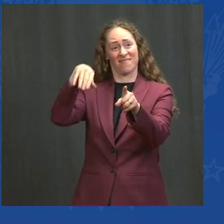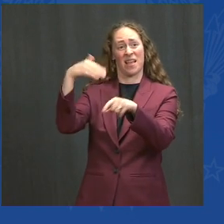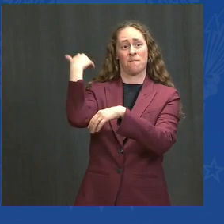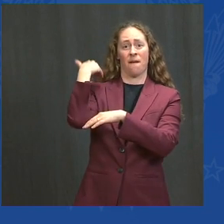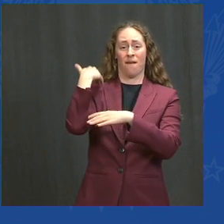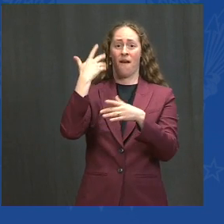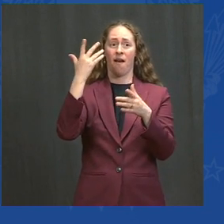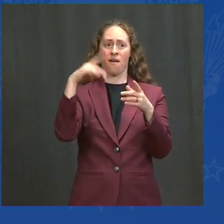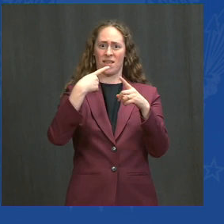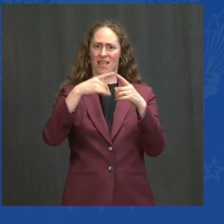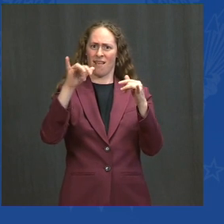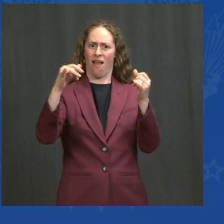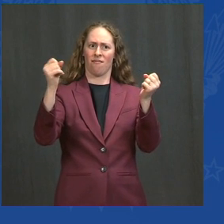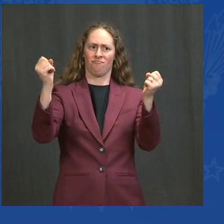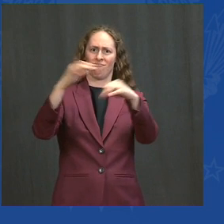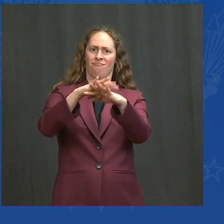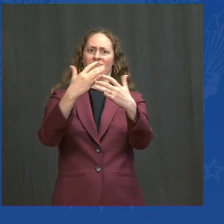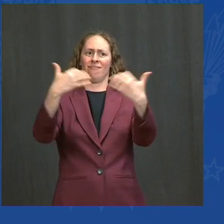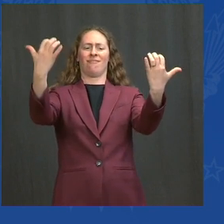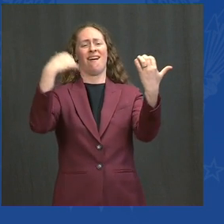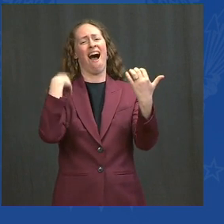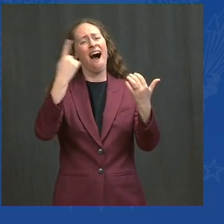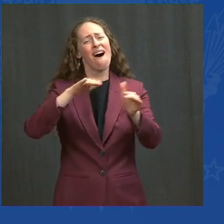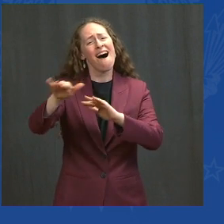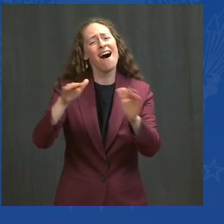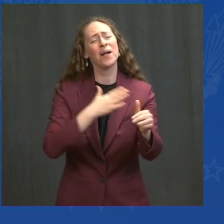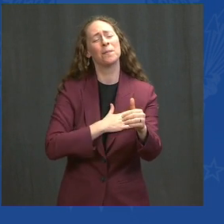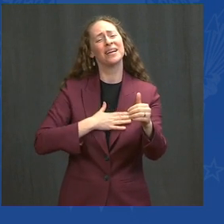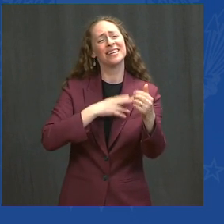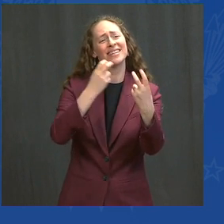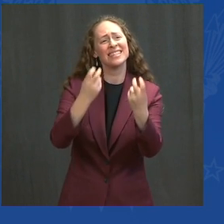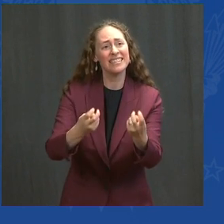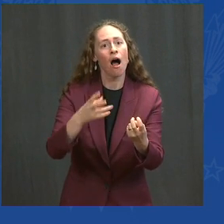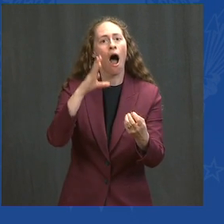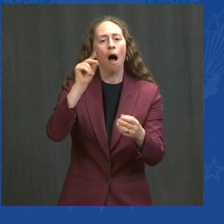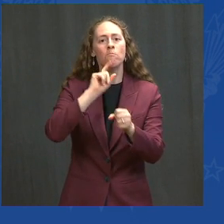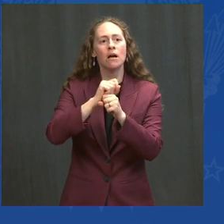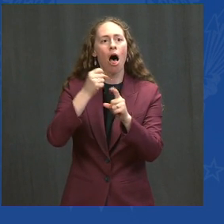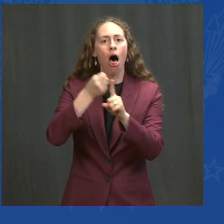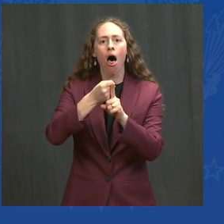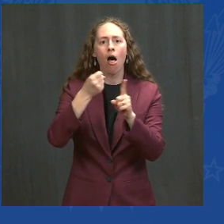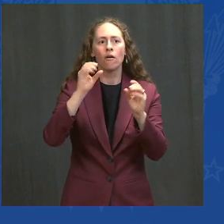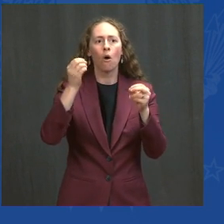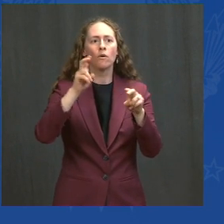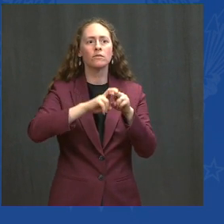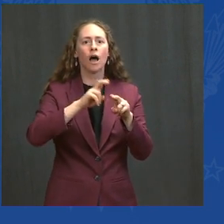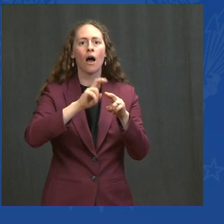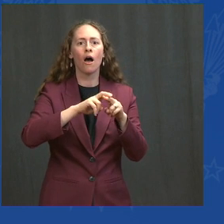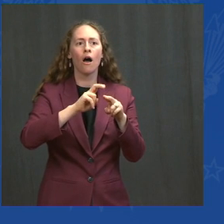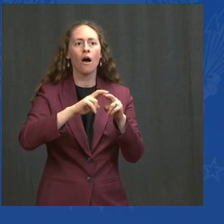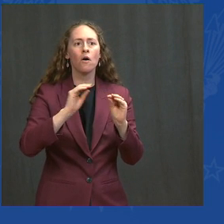I said, "Please, sit down." And there were no seats. They were out in a football field. And the press pointed out,